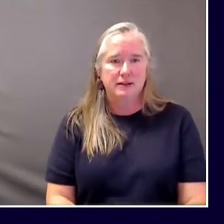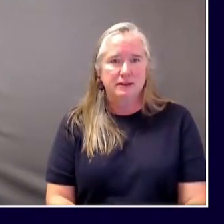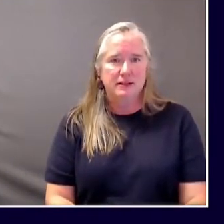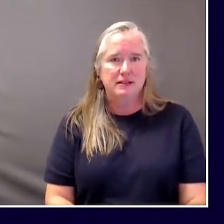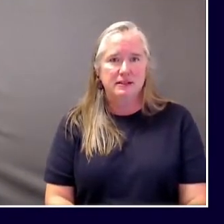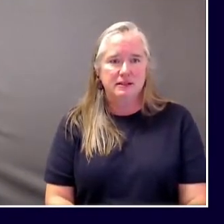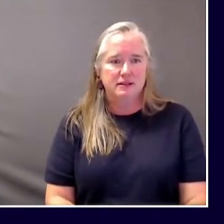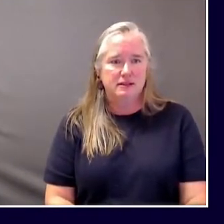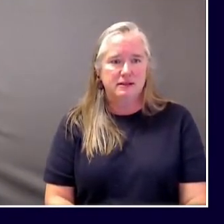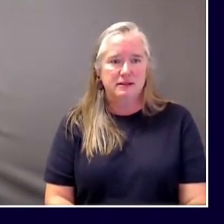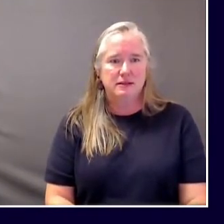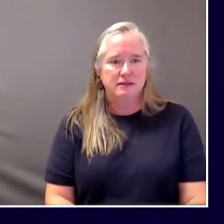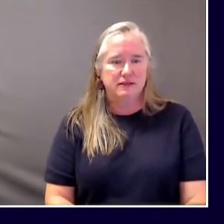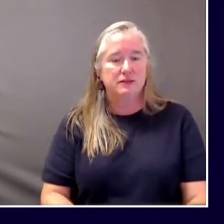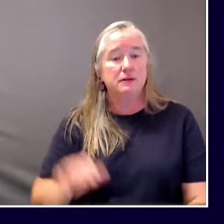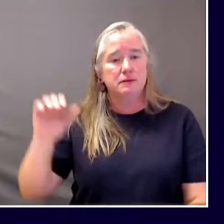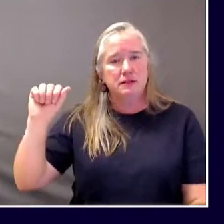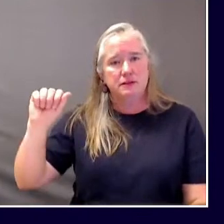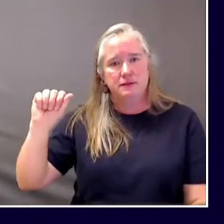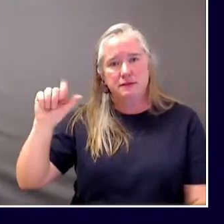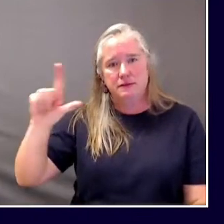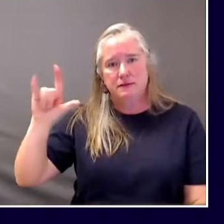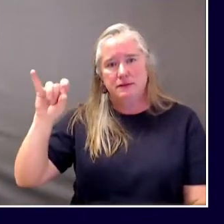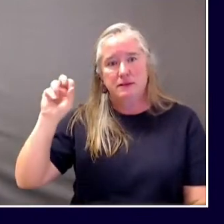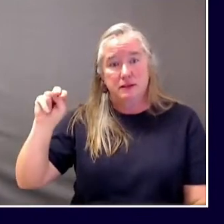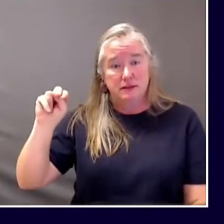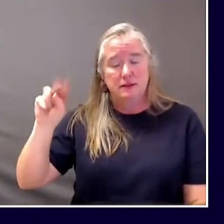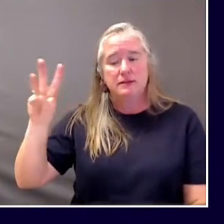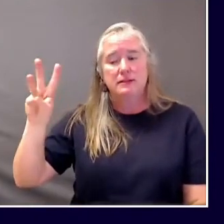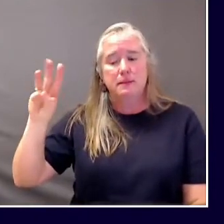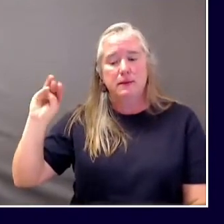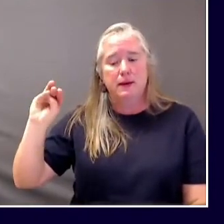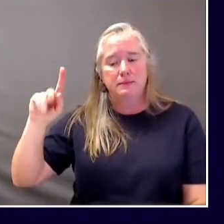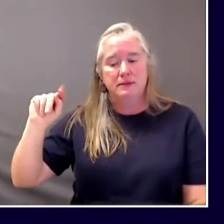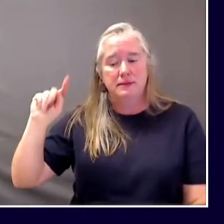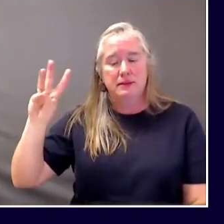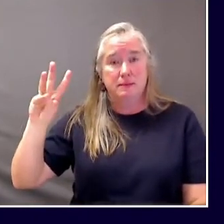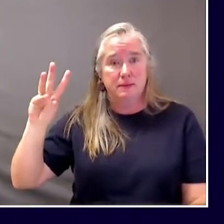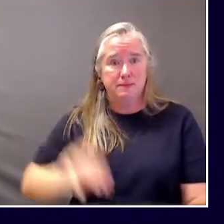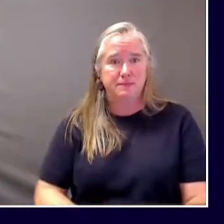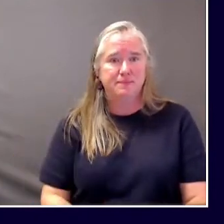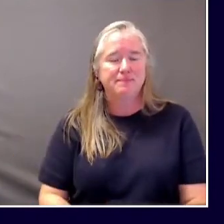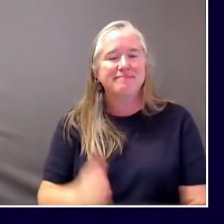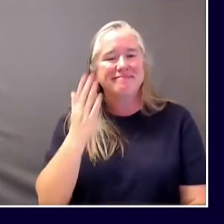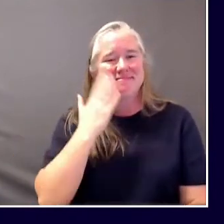I'm gonna turn next to Rossett